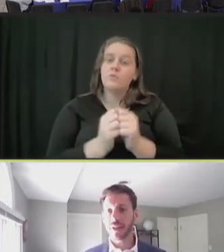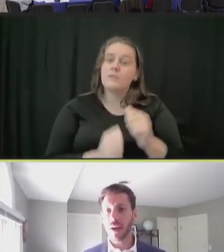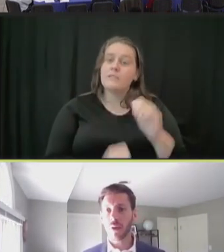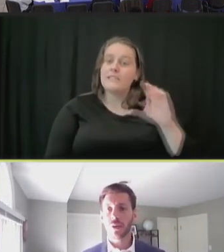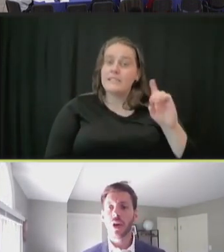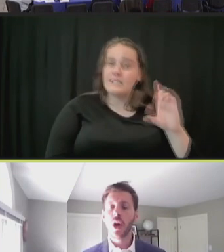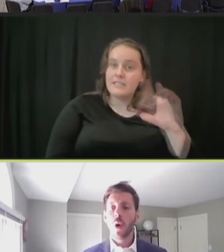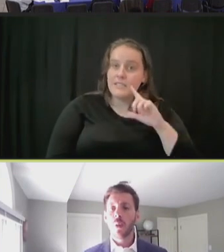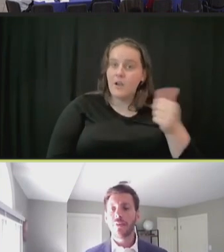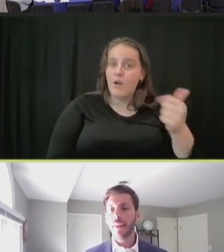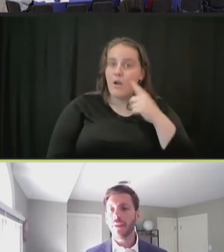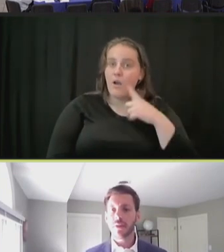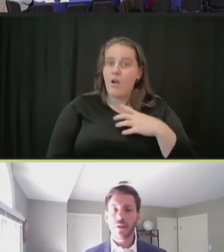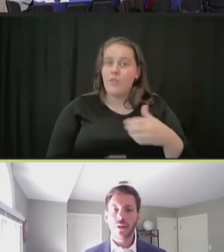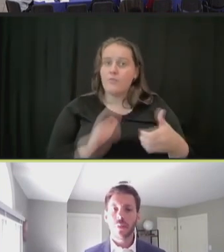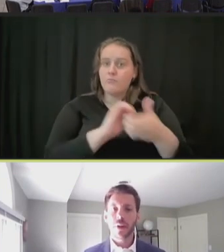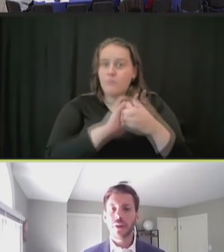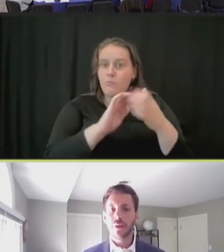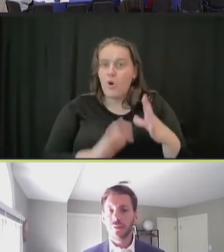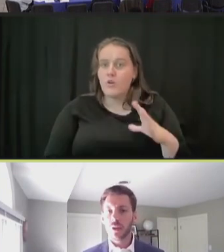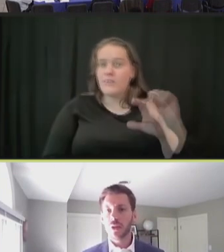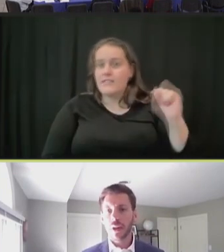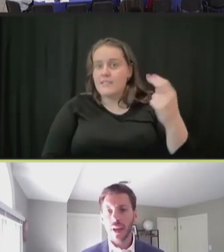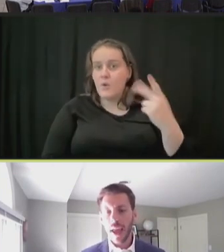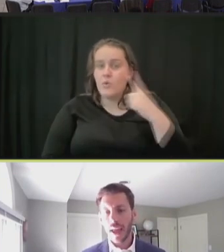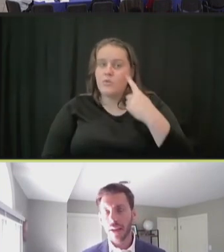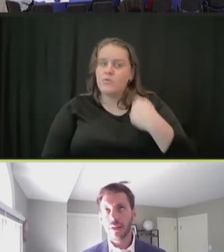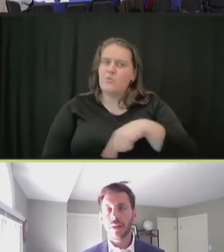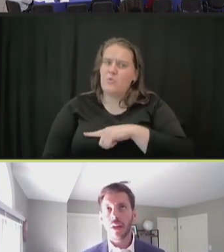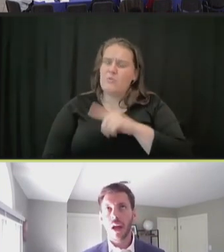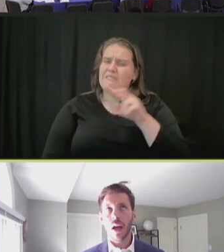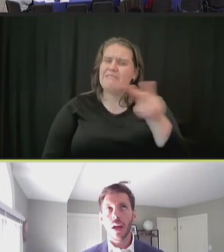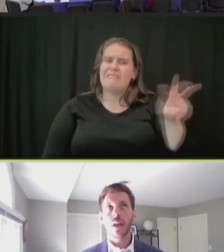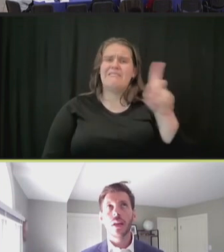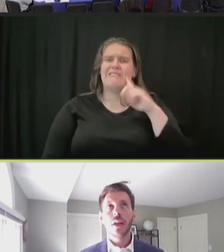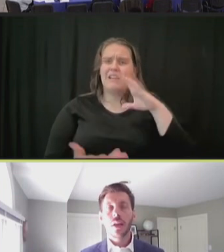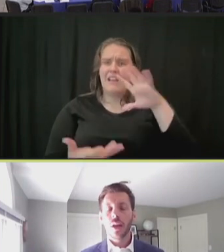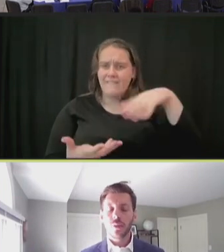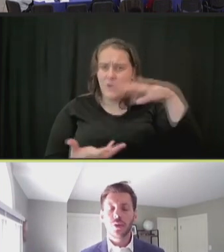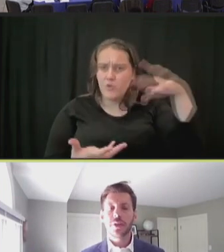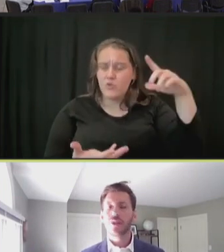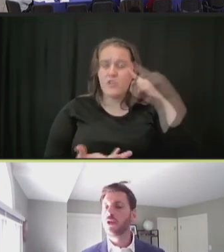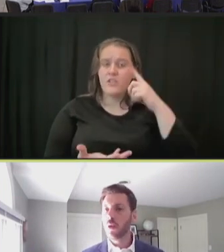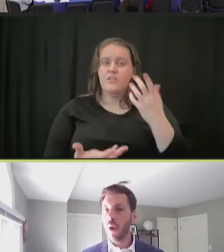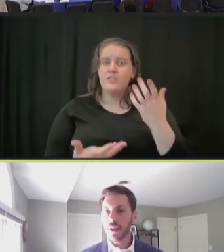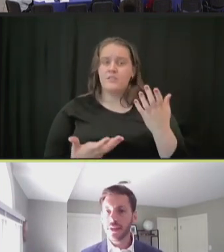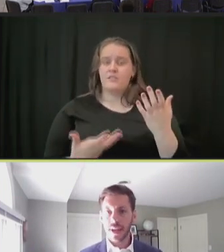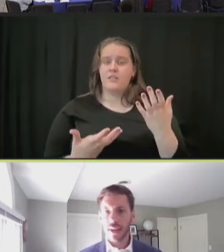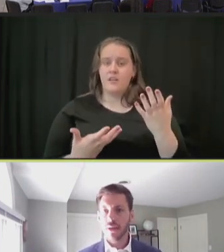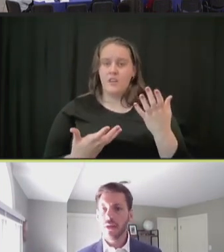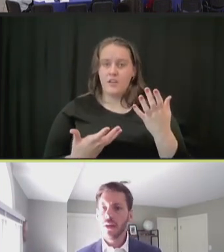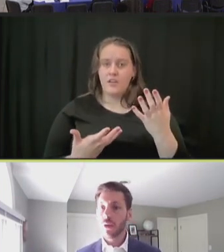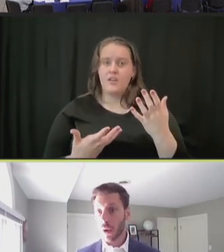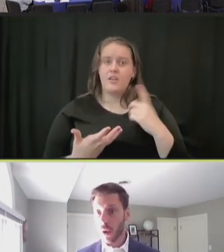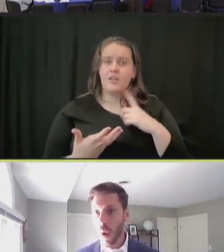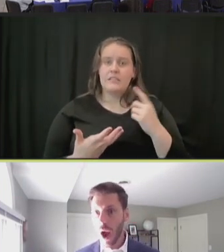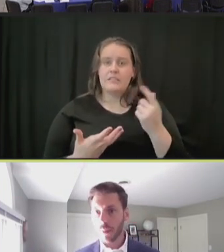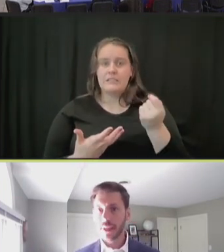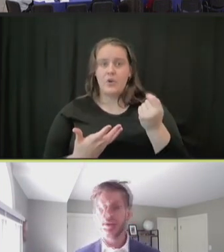stakeholders, we found that there's a little bit of confusion and just nuance in the requirements